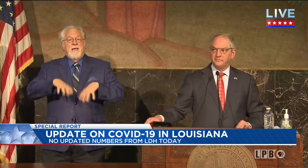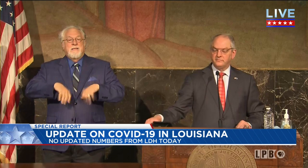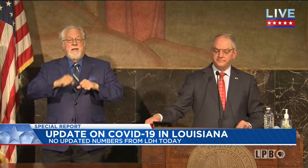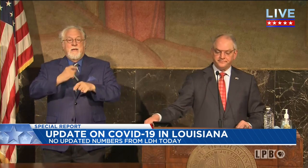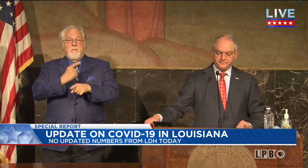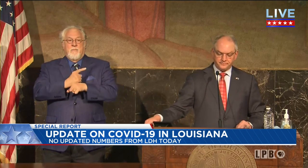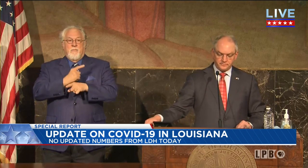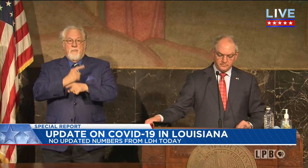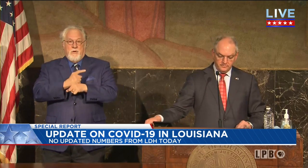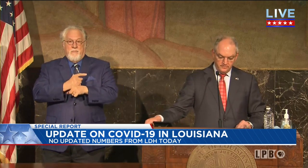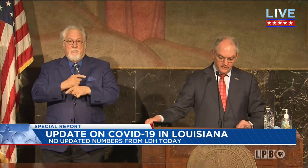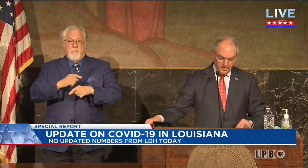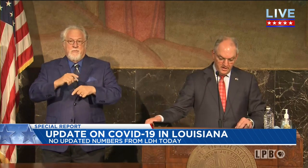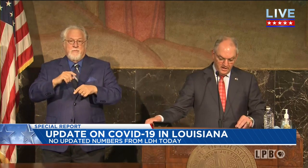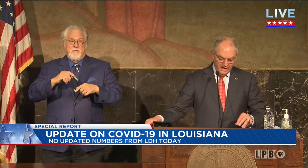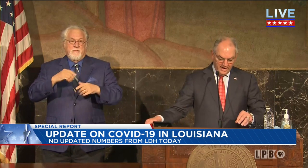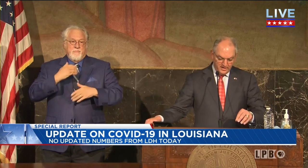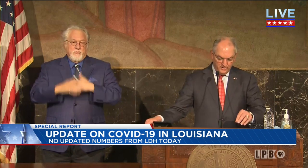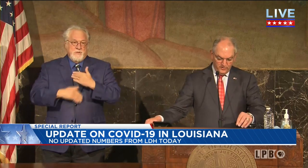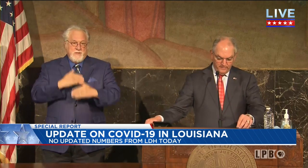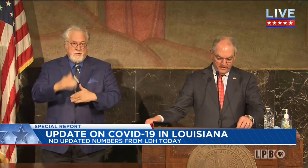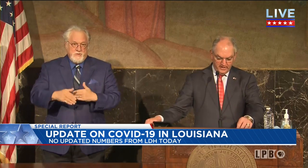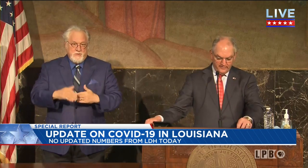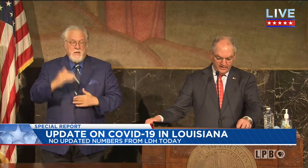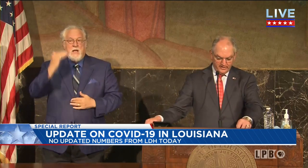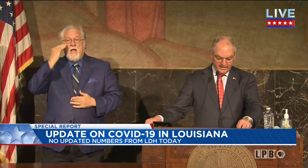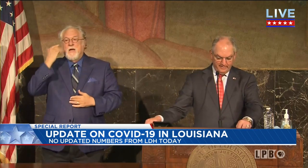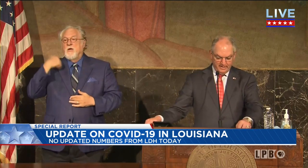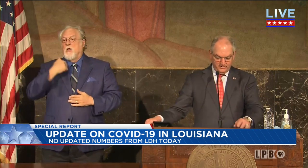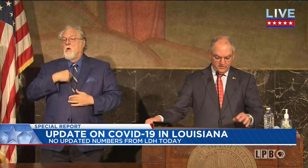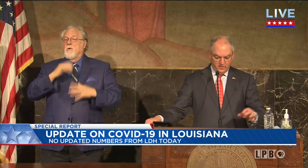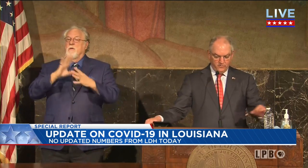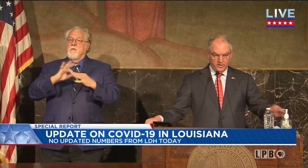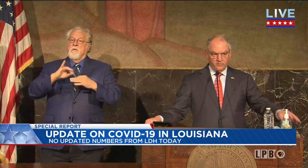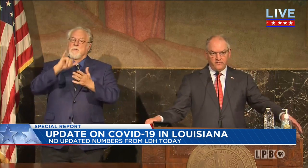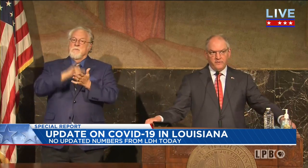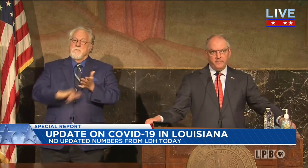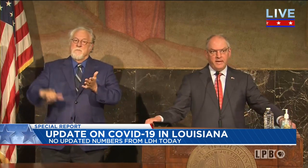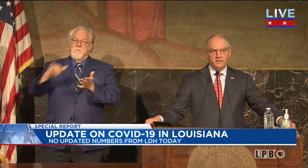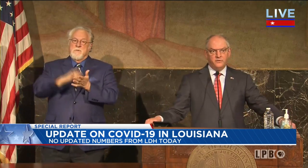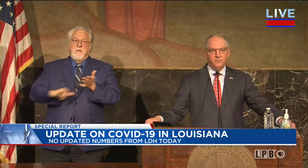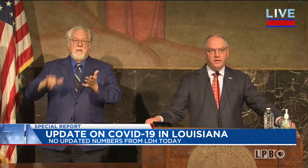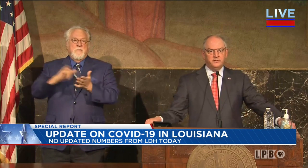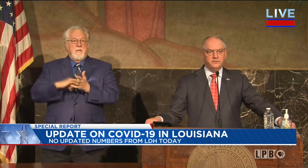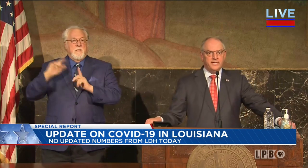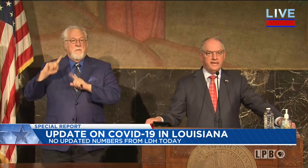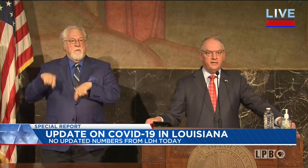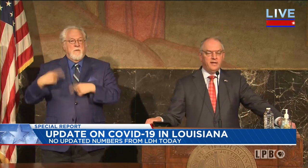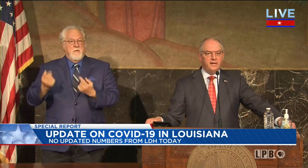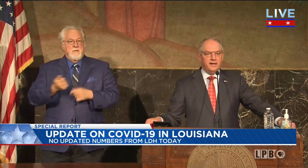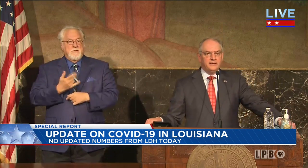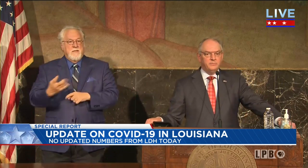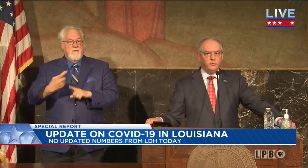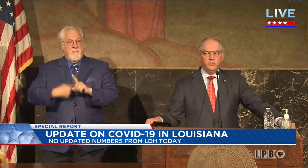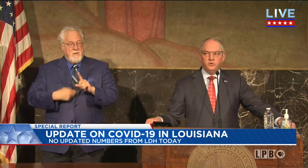EVERY LOUISIANAAN NEEDS TO DO A GUT CHECK ON WHETHER HE OR SHE HAS BEEN SLACKING OFF WHEN IT COMES TO TAKING THE PROPER